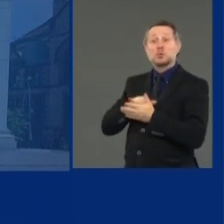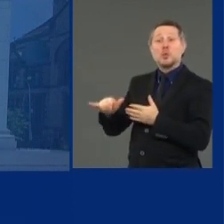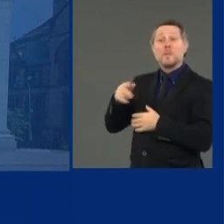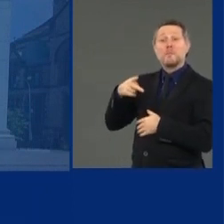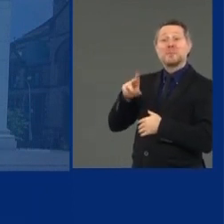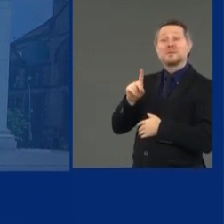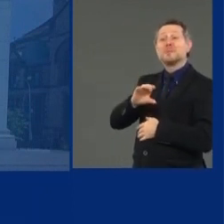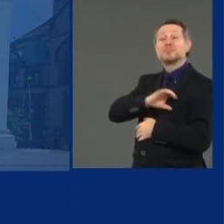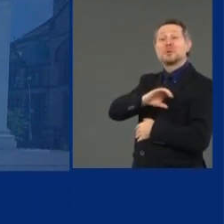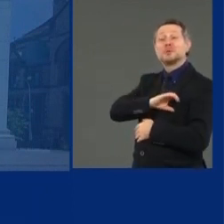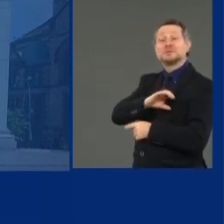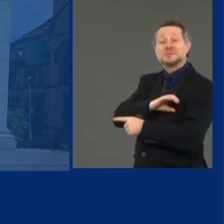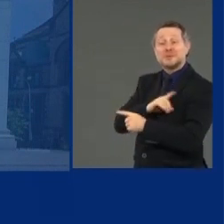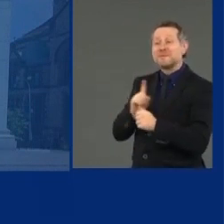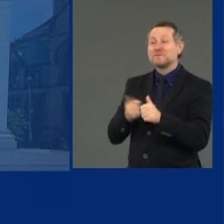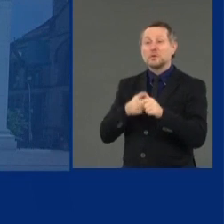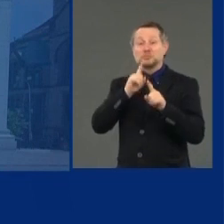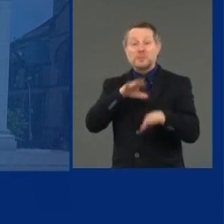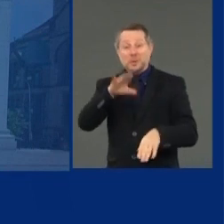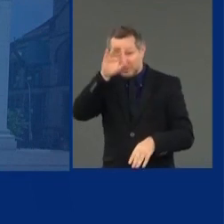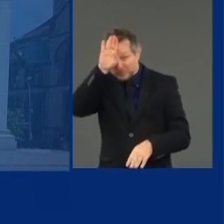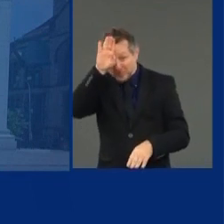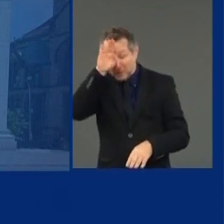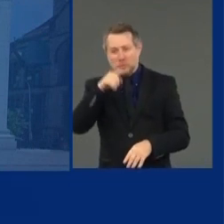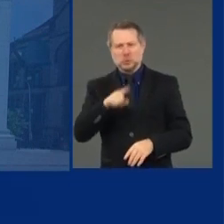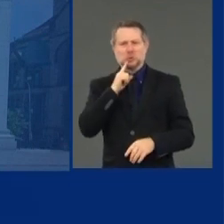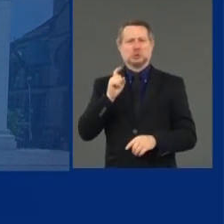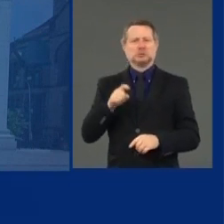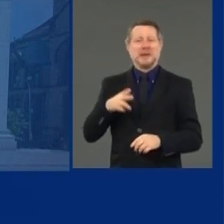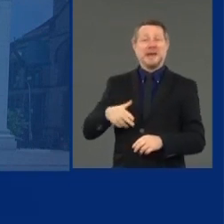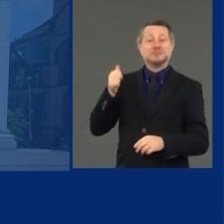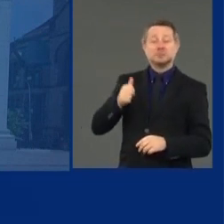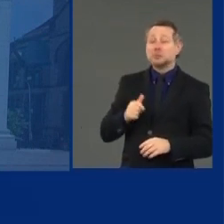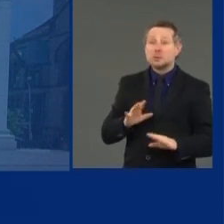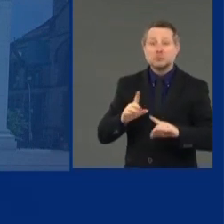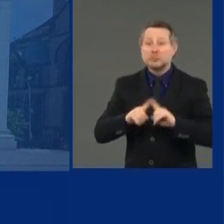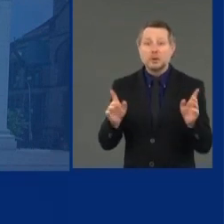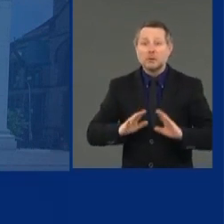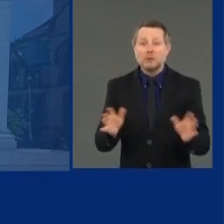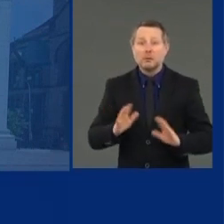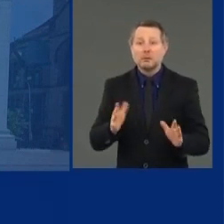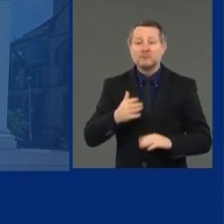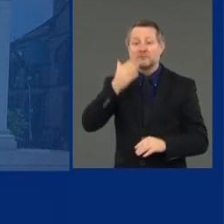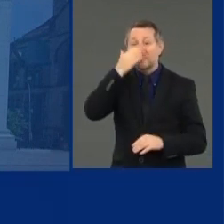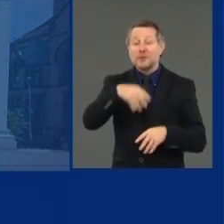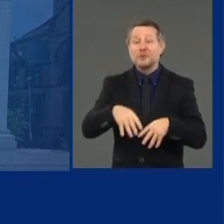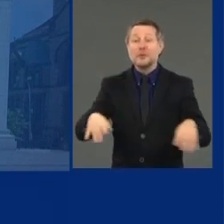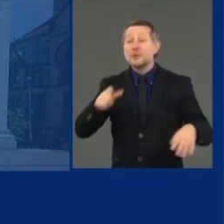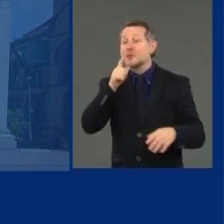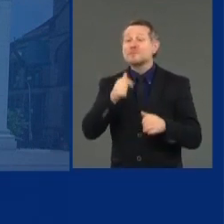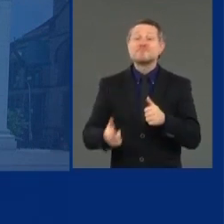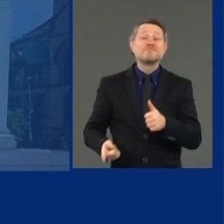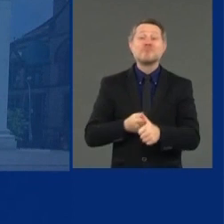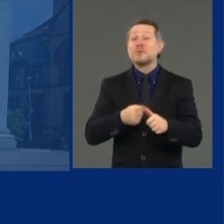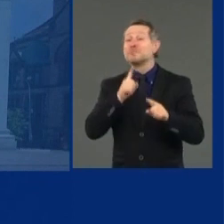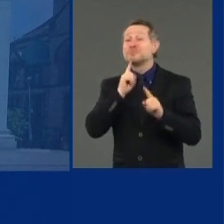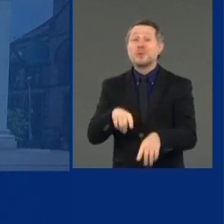INFECTION RATE. NYPD FIRST RESPONDERS, FIRST